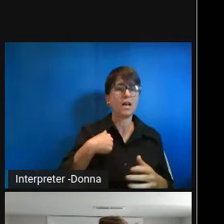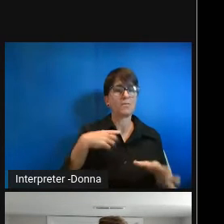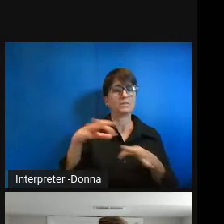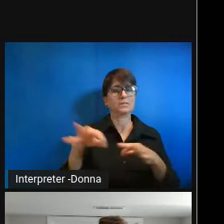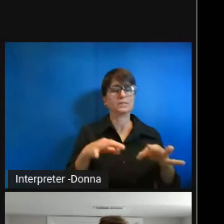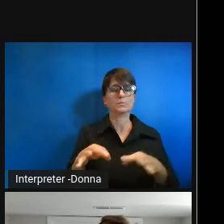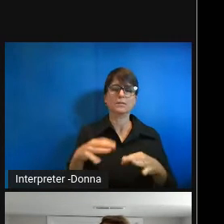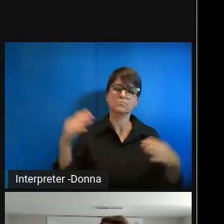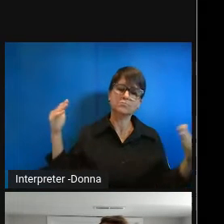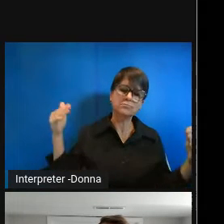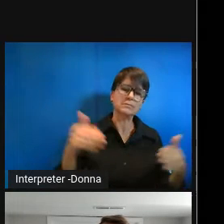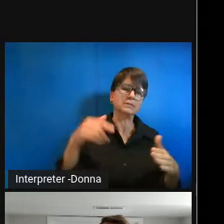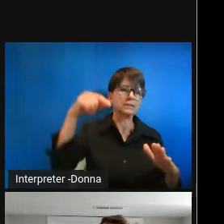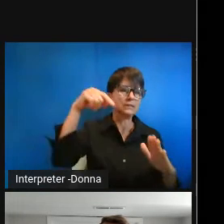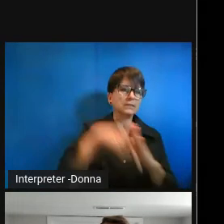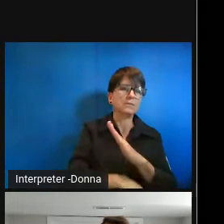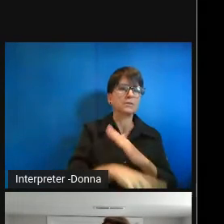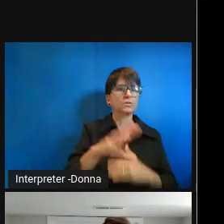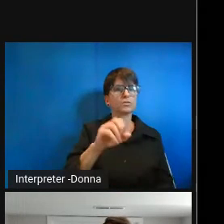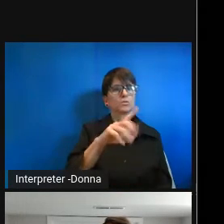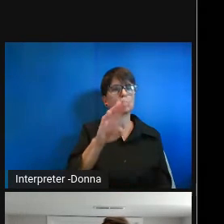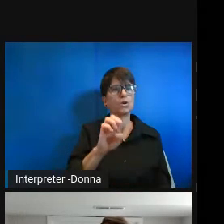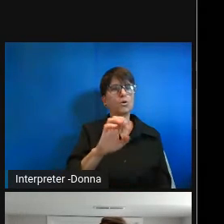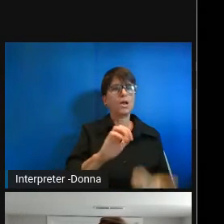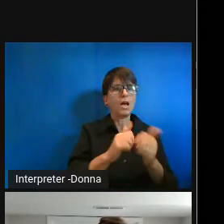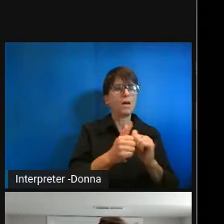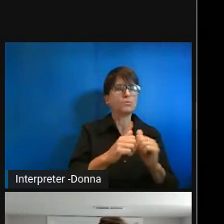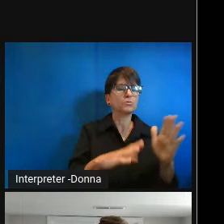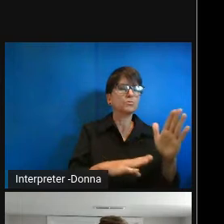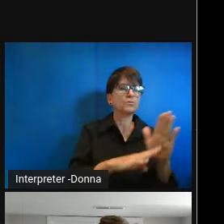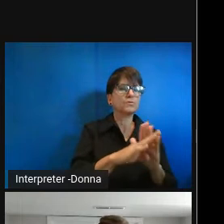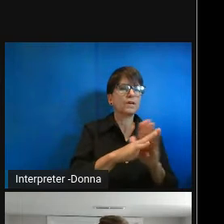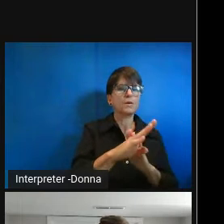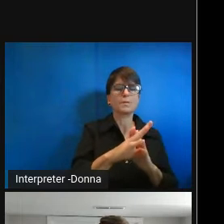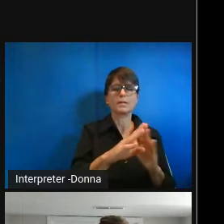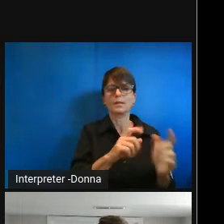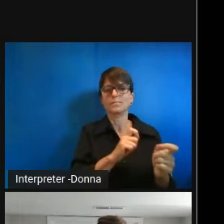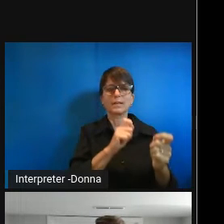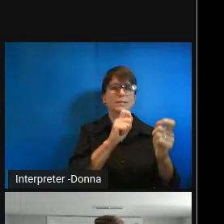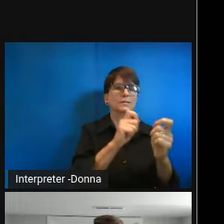where we step through building up an ideal dialog experience.